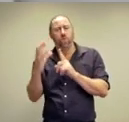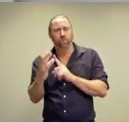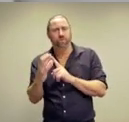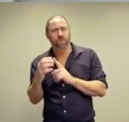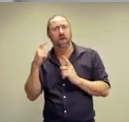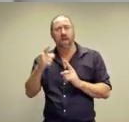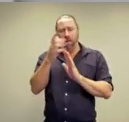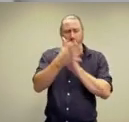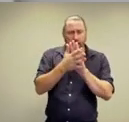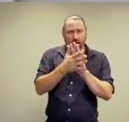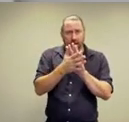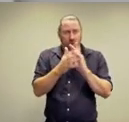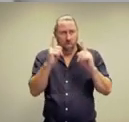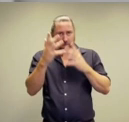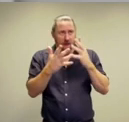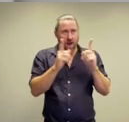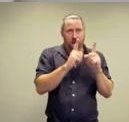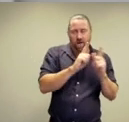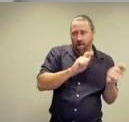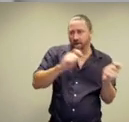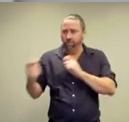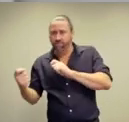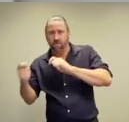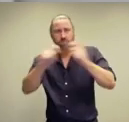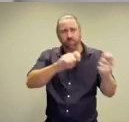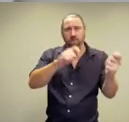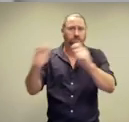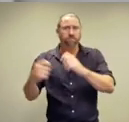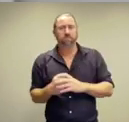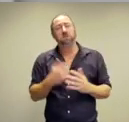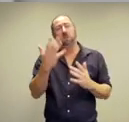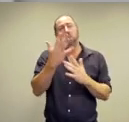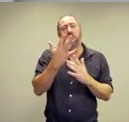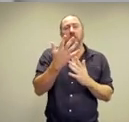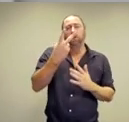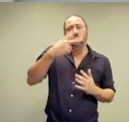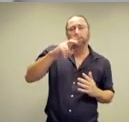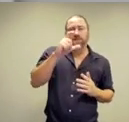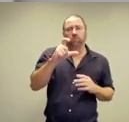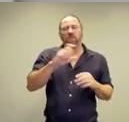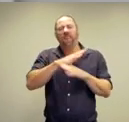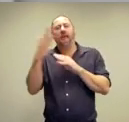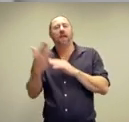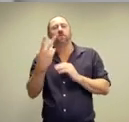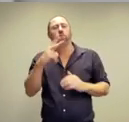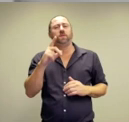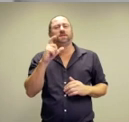of the jacket has been appropriated and reimagined in different ways, particularly during the mid 20th and